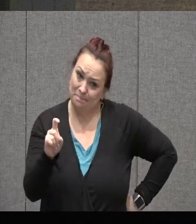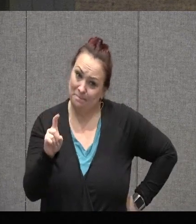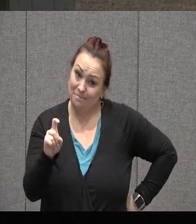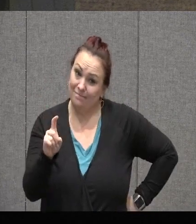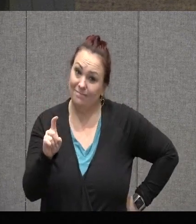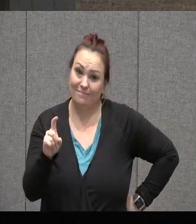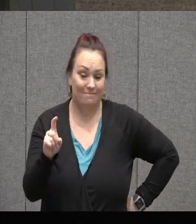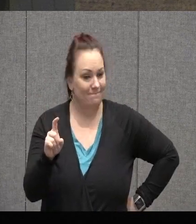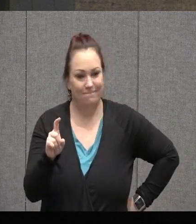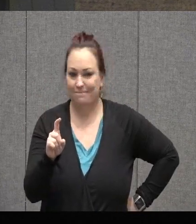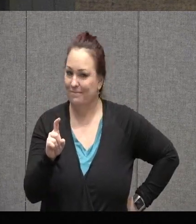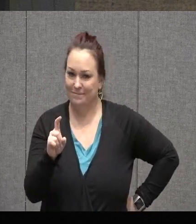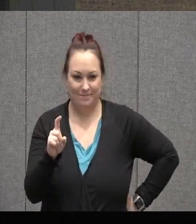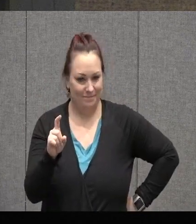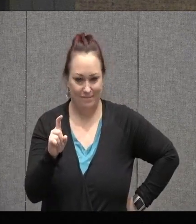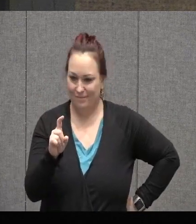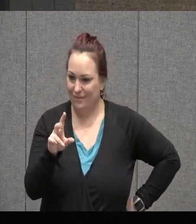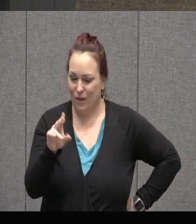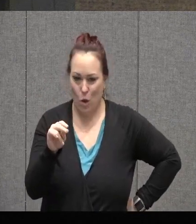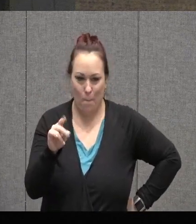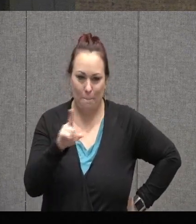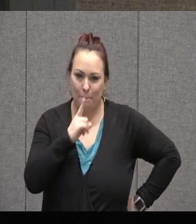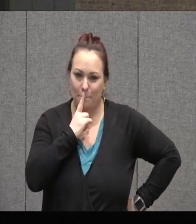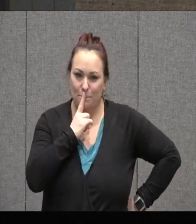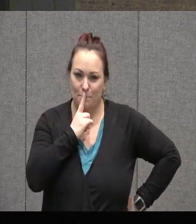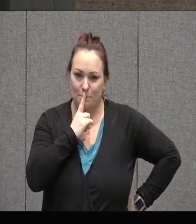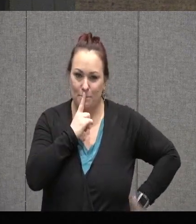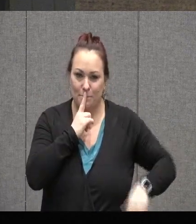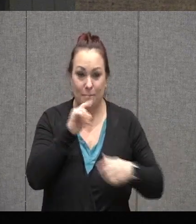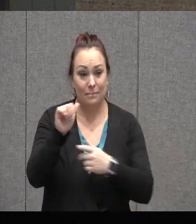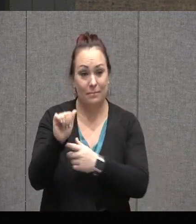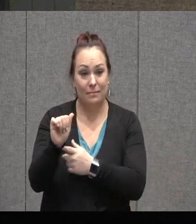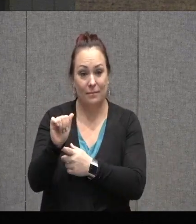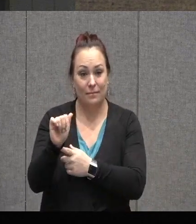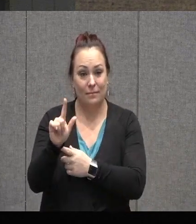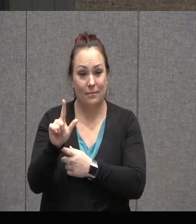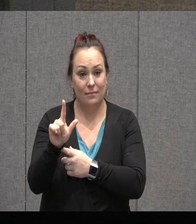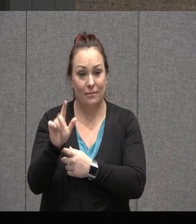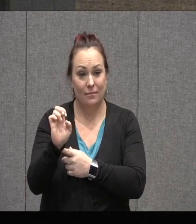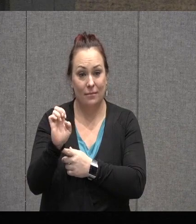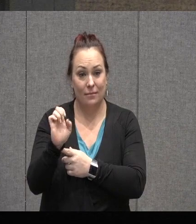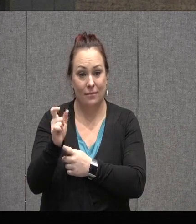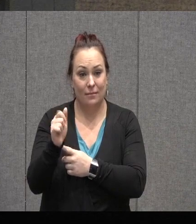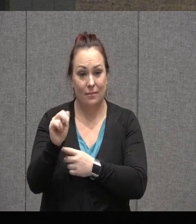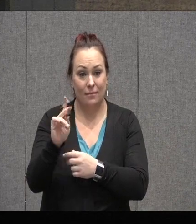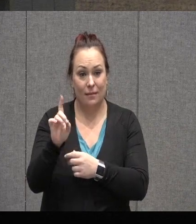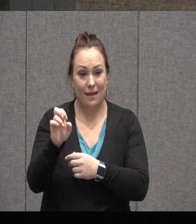We don't actually. Alexander Hamilton, who was the first